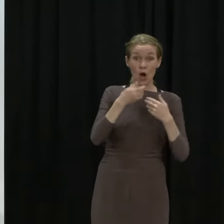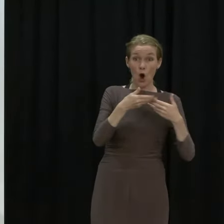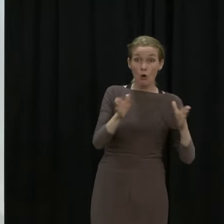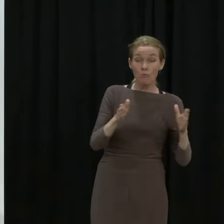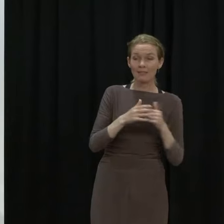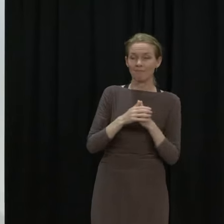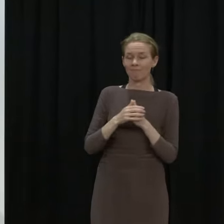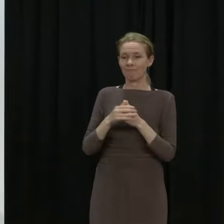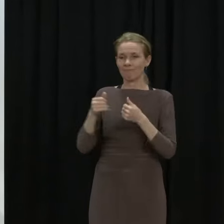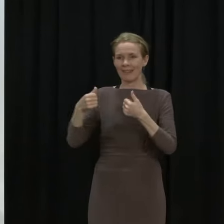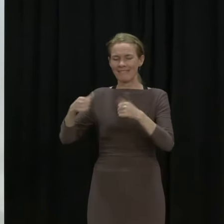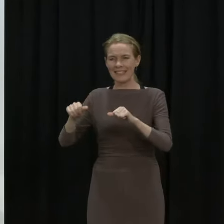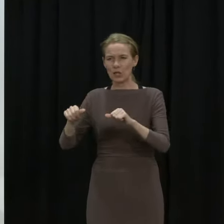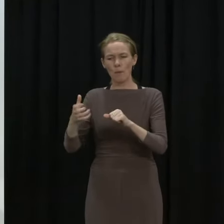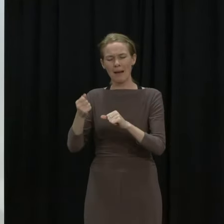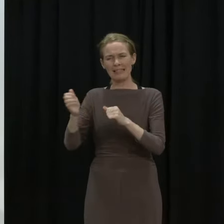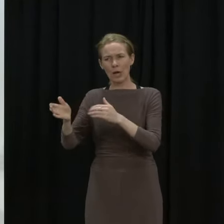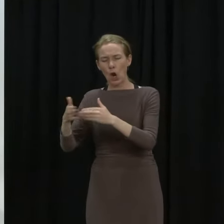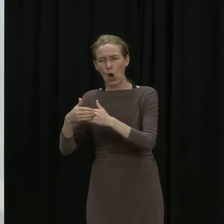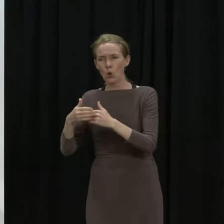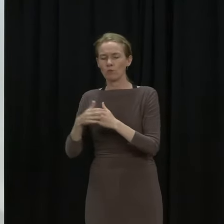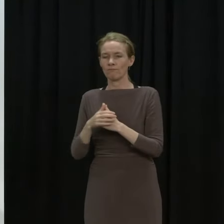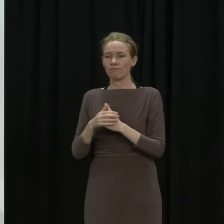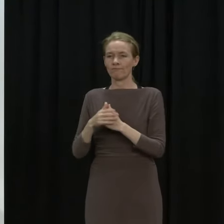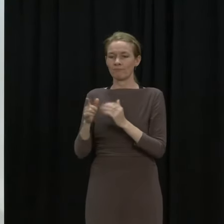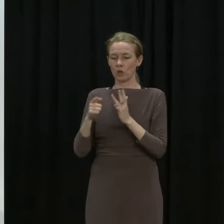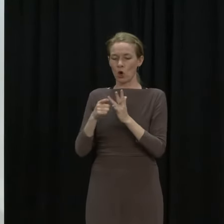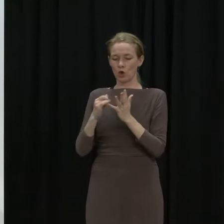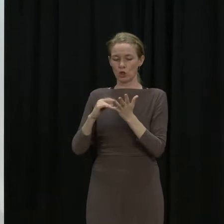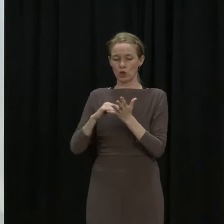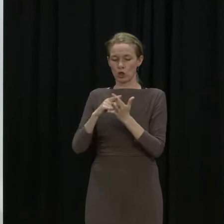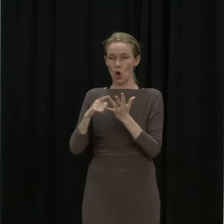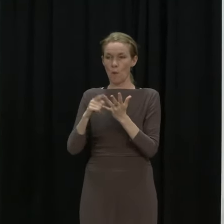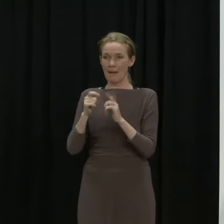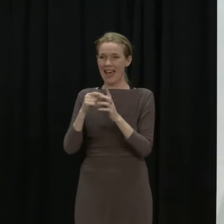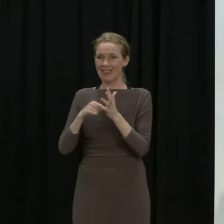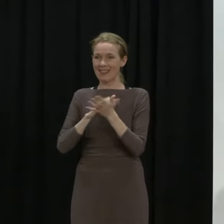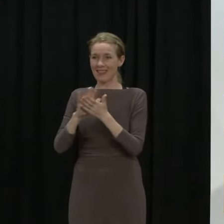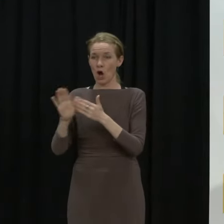In terms of who is in and who is out in terms of people